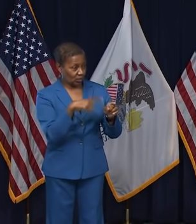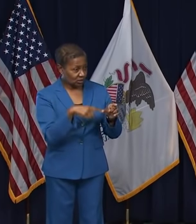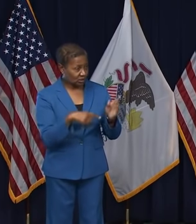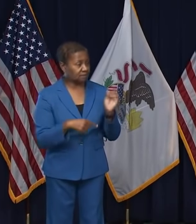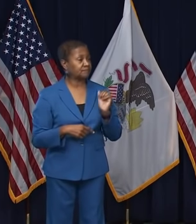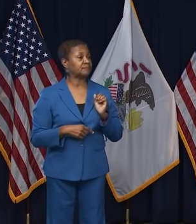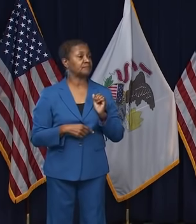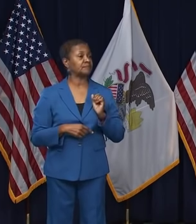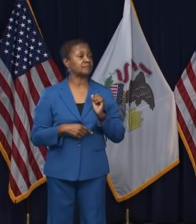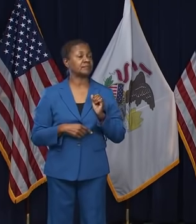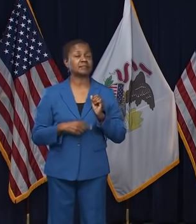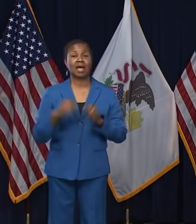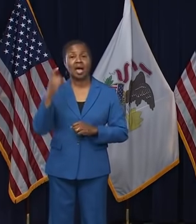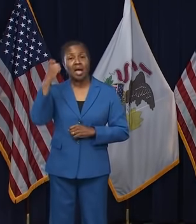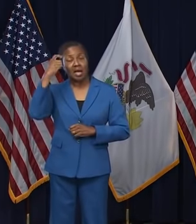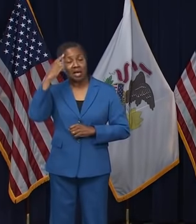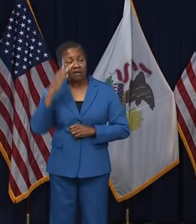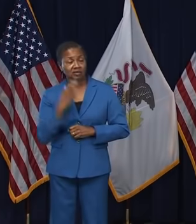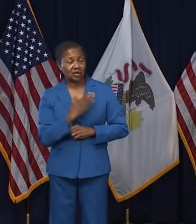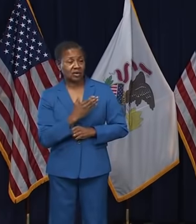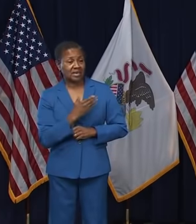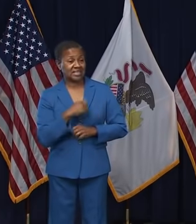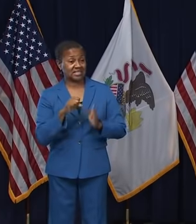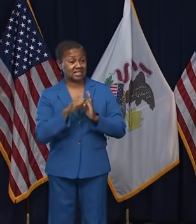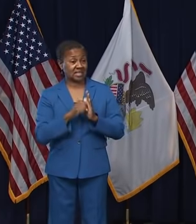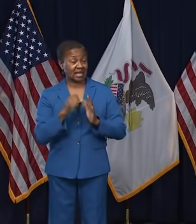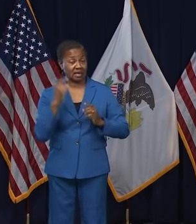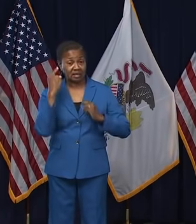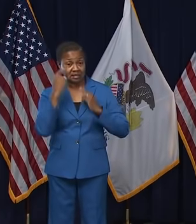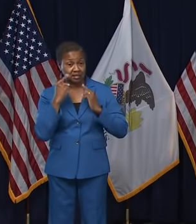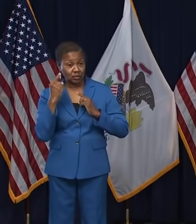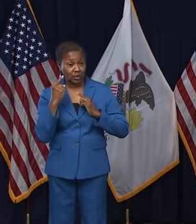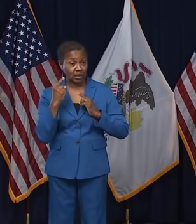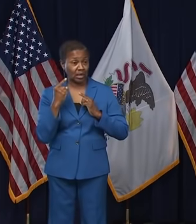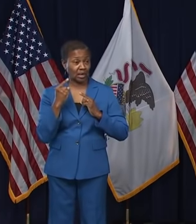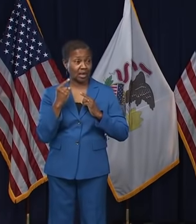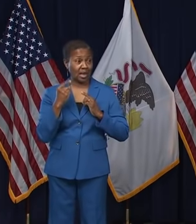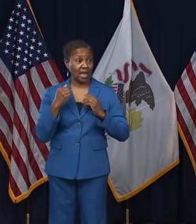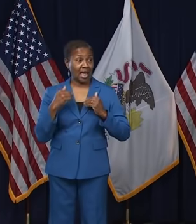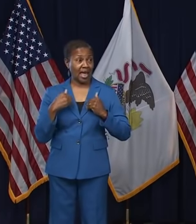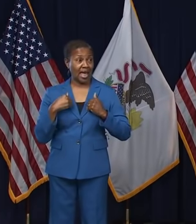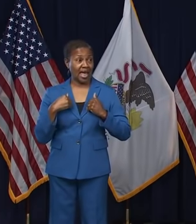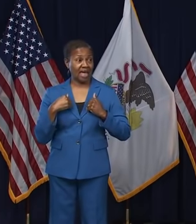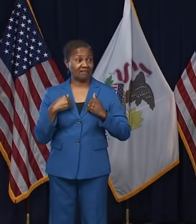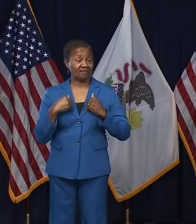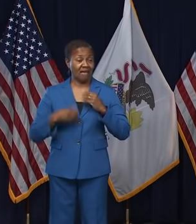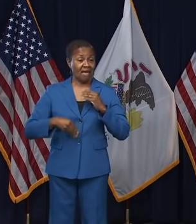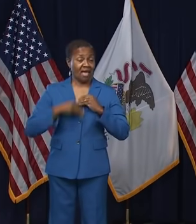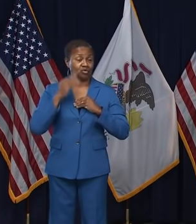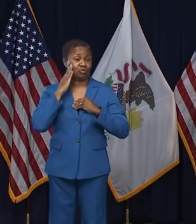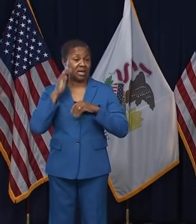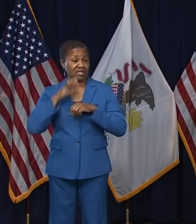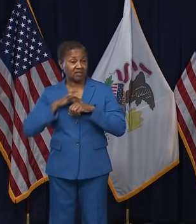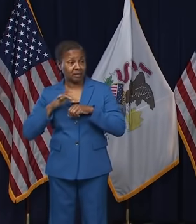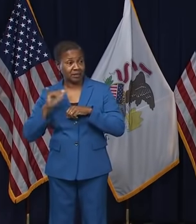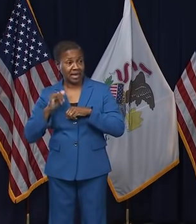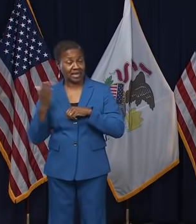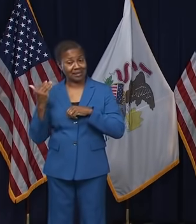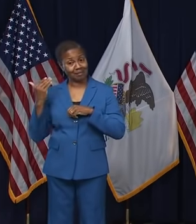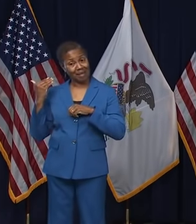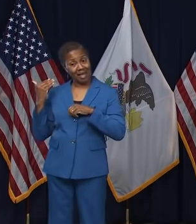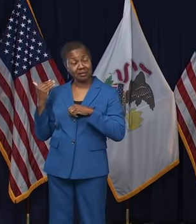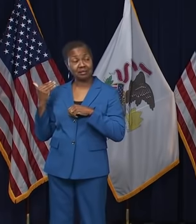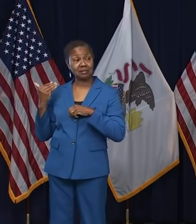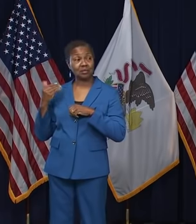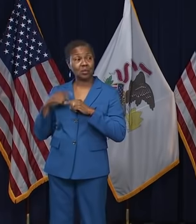question have a question did